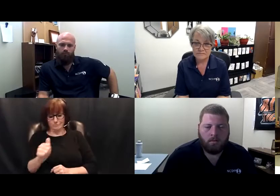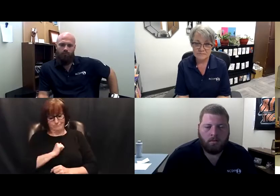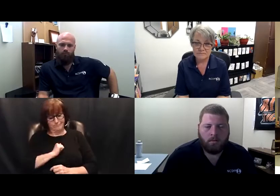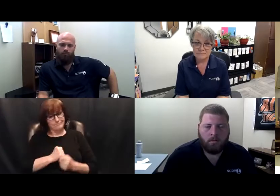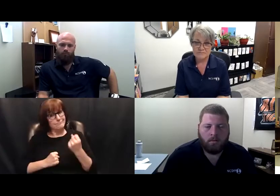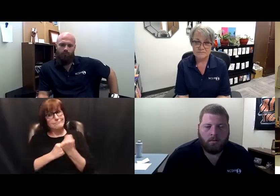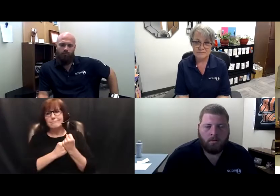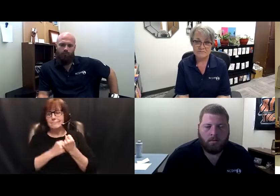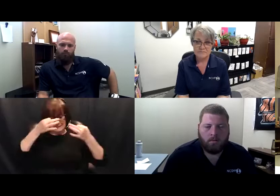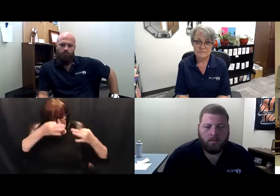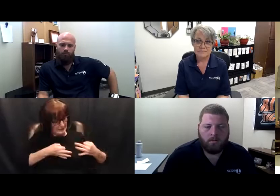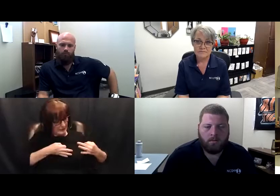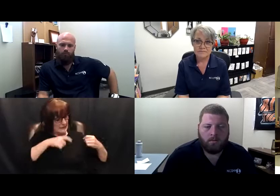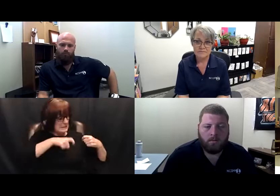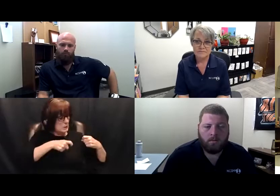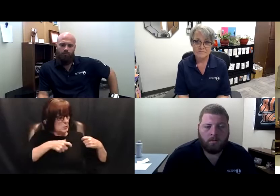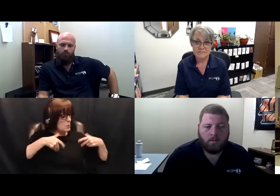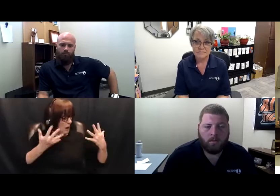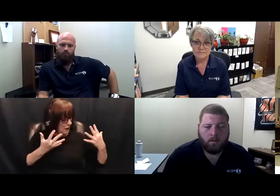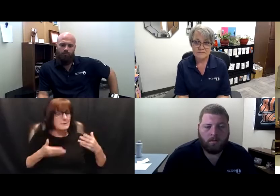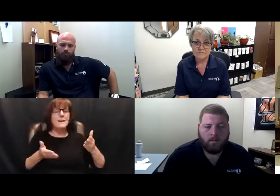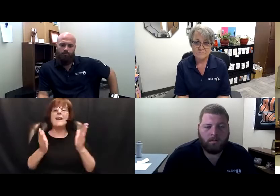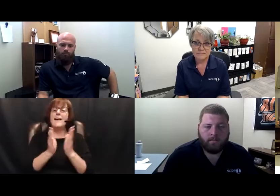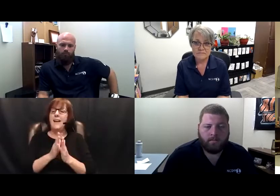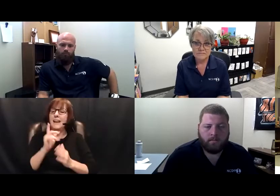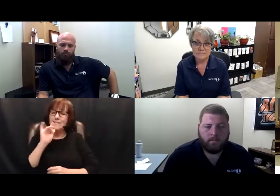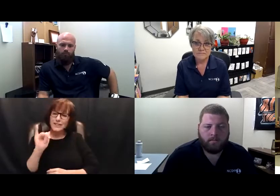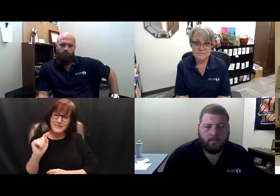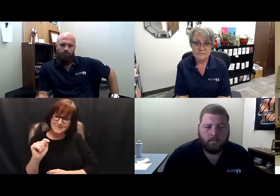Decide what you need and ask for it.